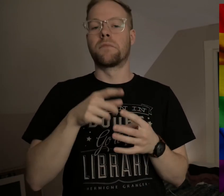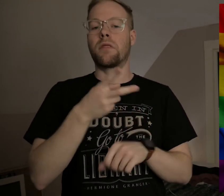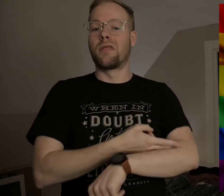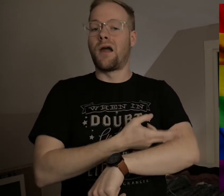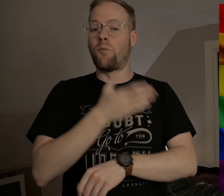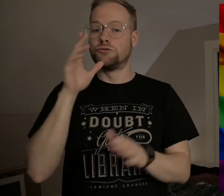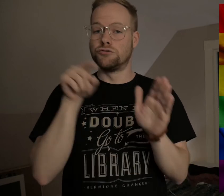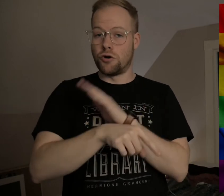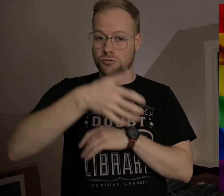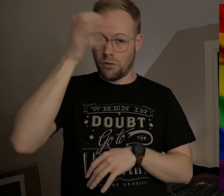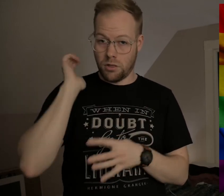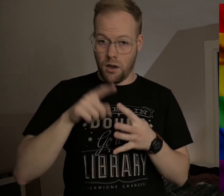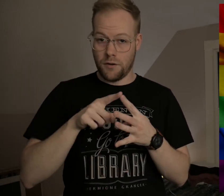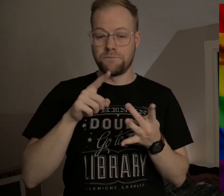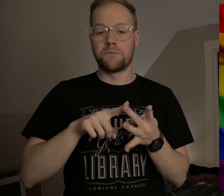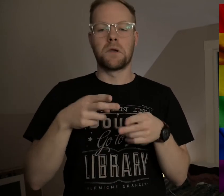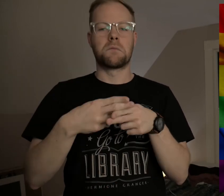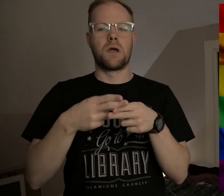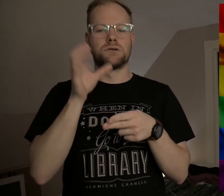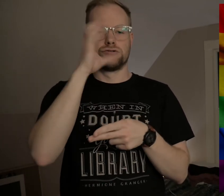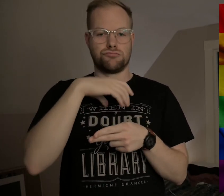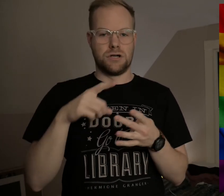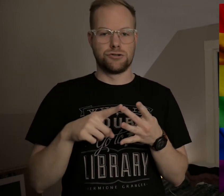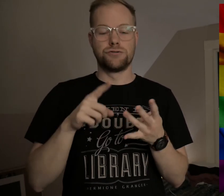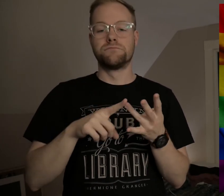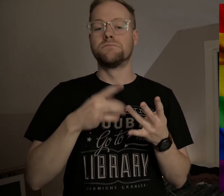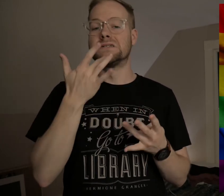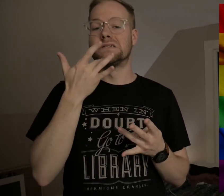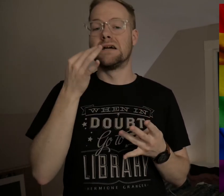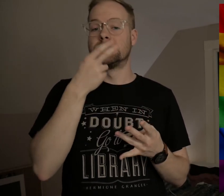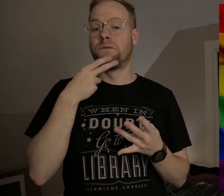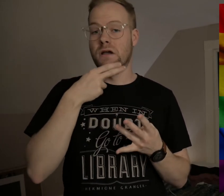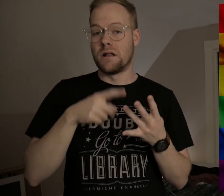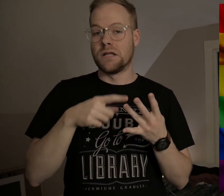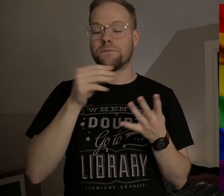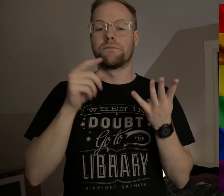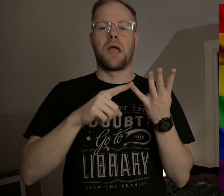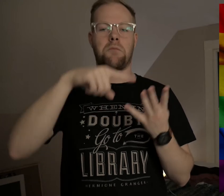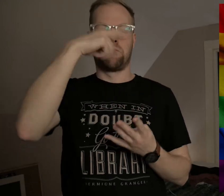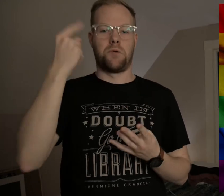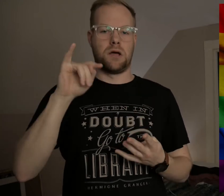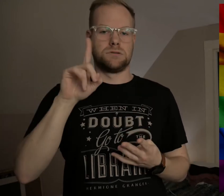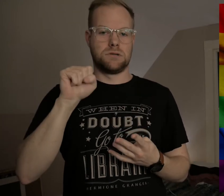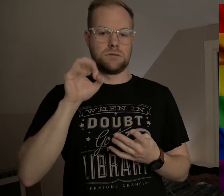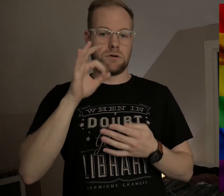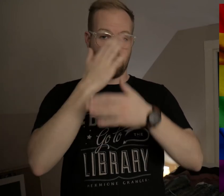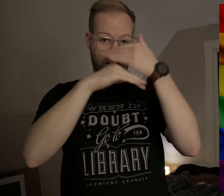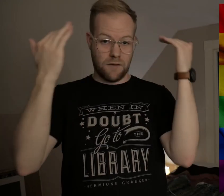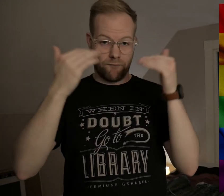The Lamb Will Slaughter the Lion, Passing Strange, A Taste of Honey, and The Black Tides of Heaven.